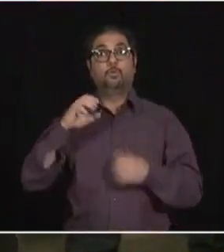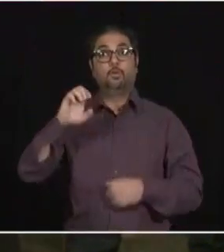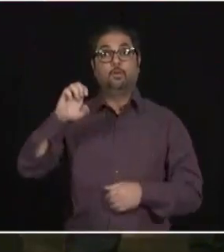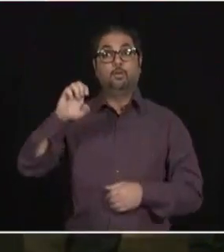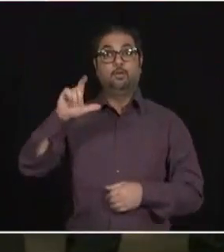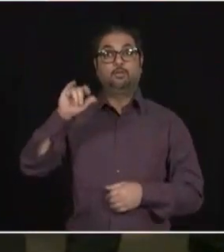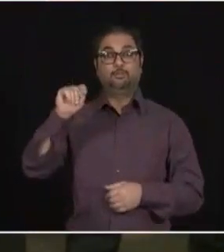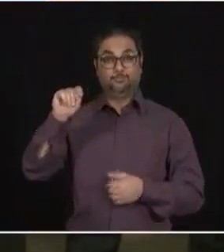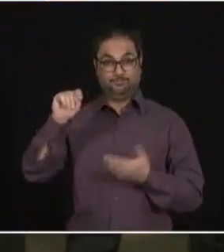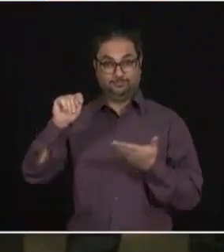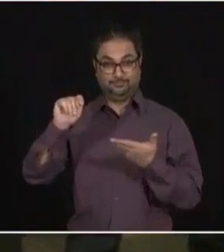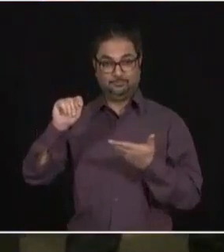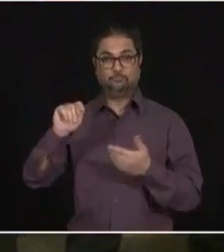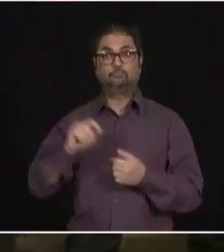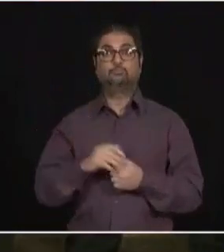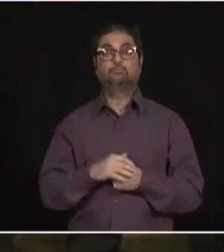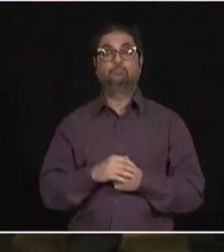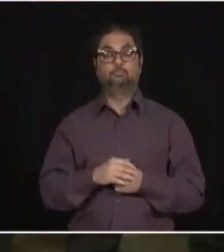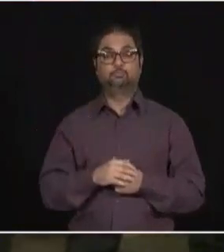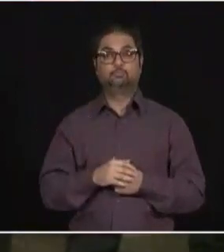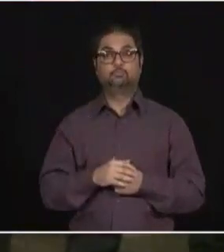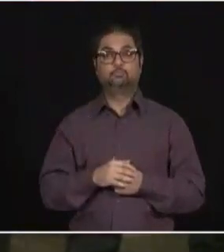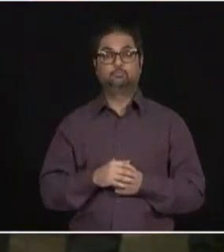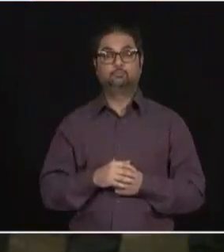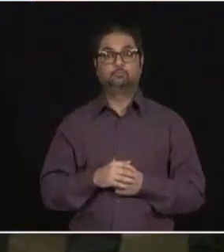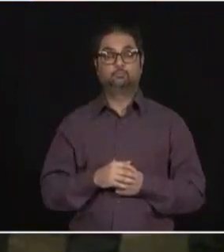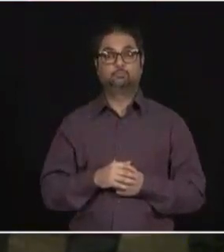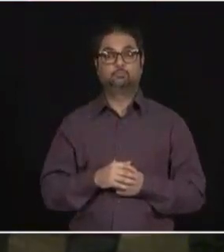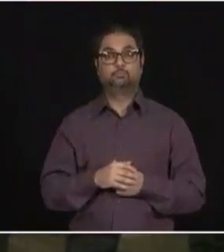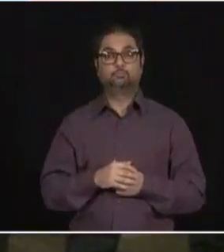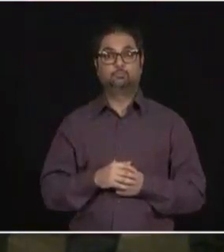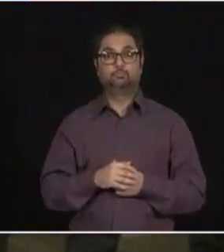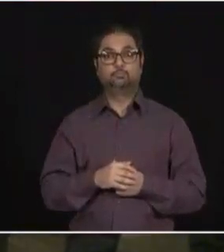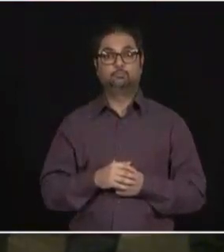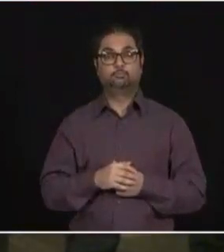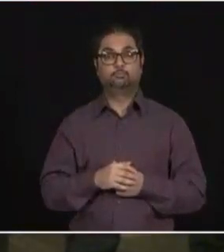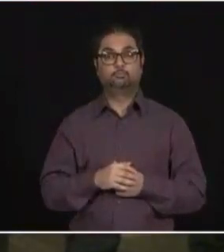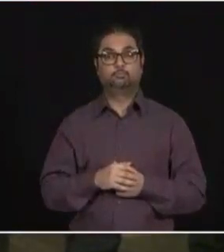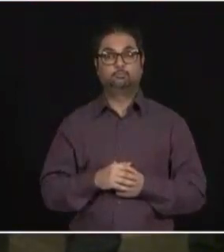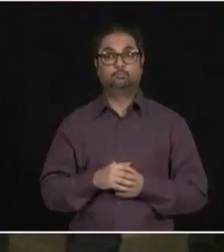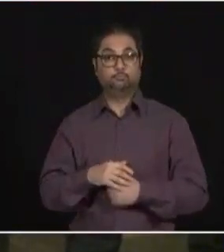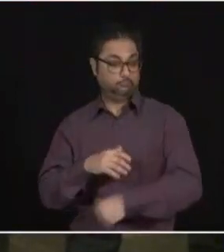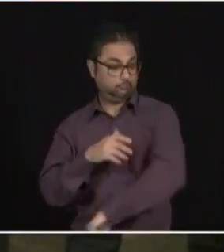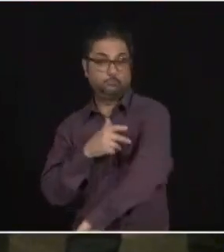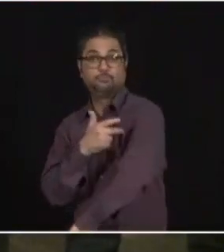In regard to vaccinations, school school-based clinics are not available right now and that's how many people